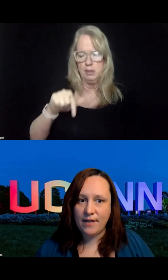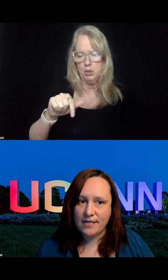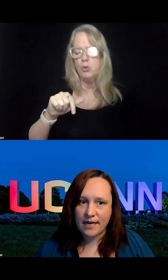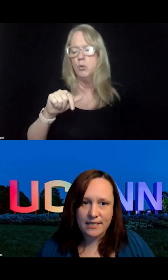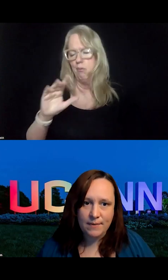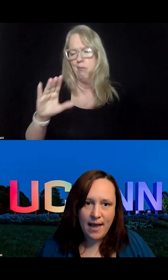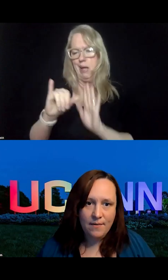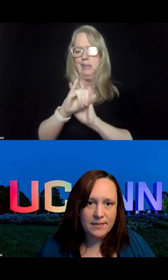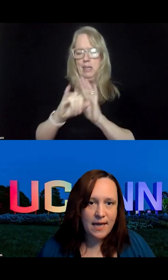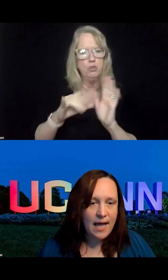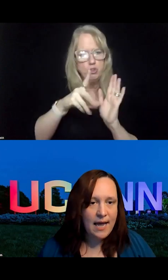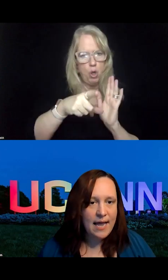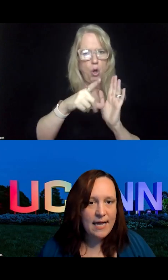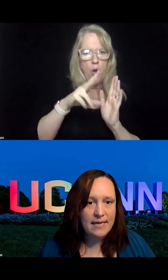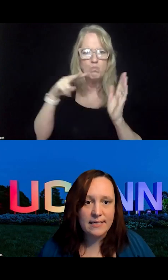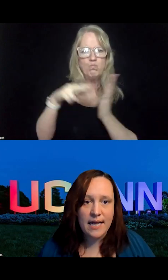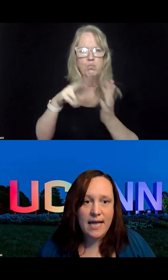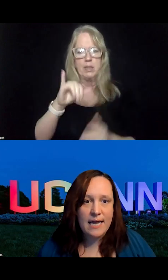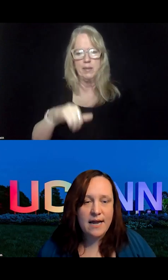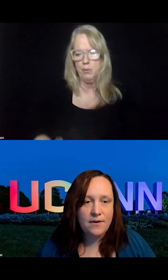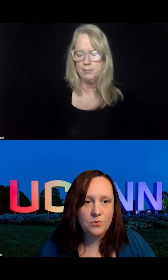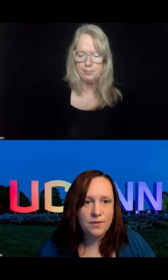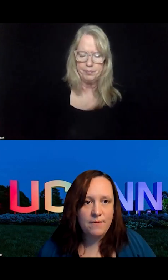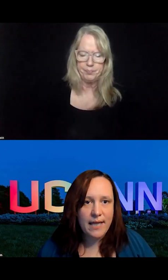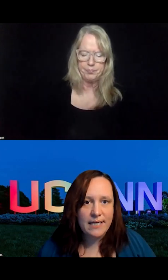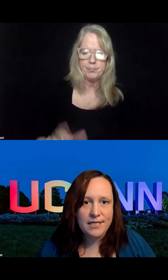DEFINITELY CHECK THIS ONE OUT. ANOTHER TOOL THAT I WILL